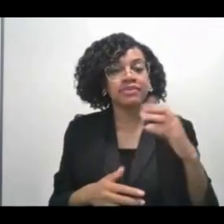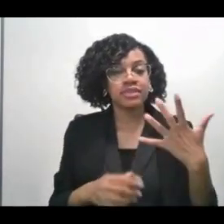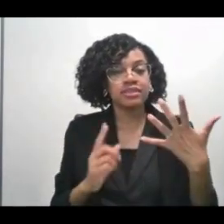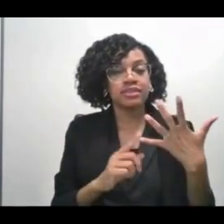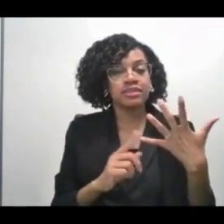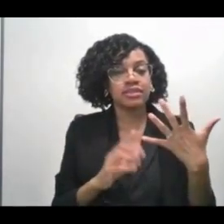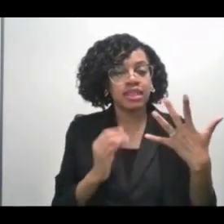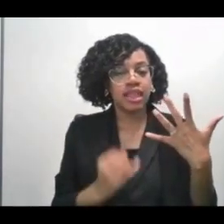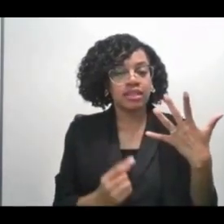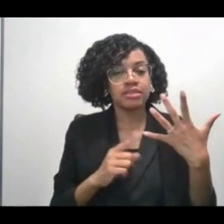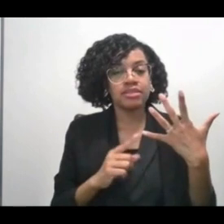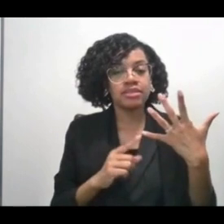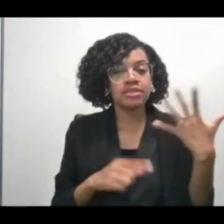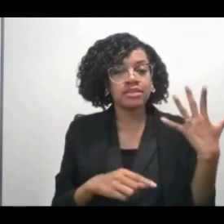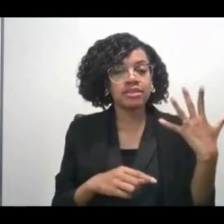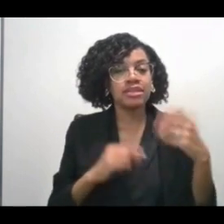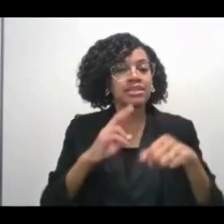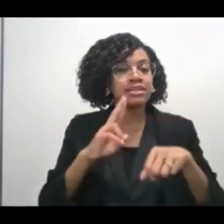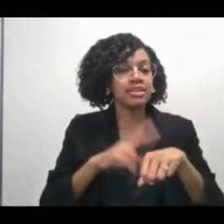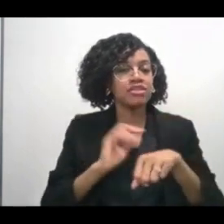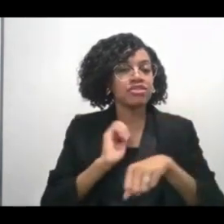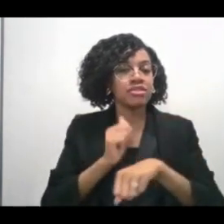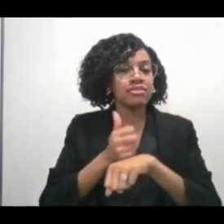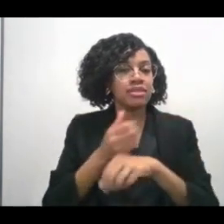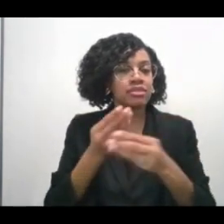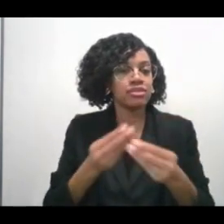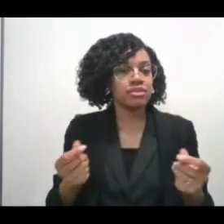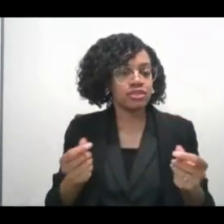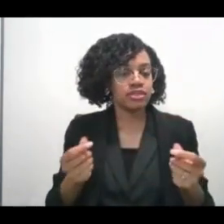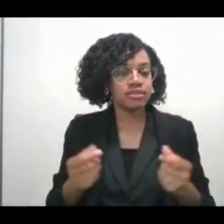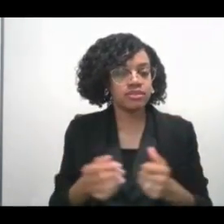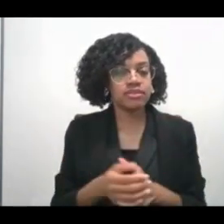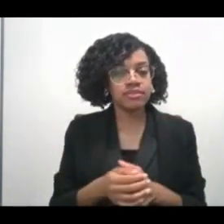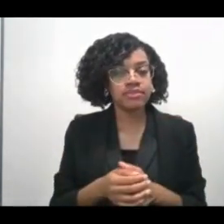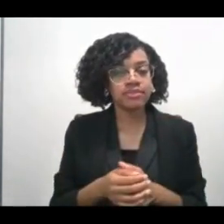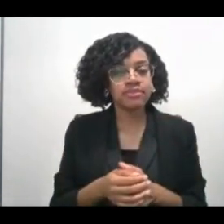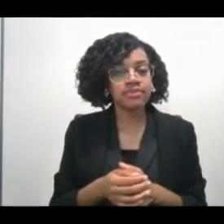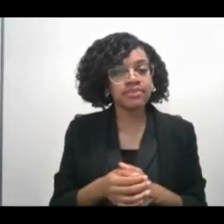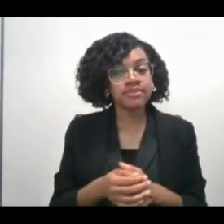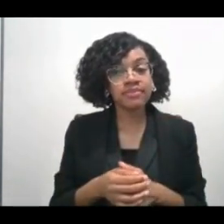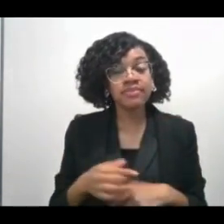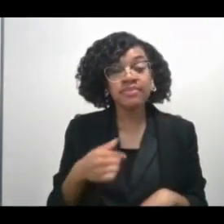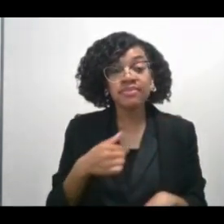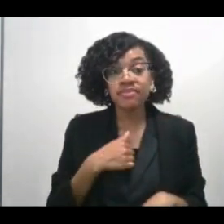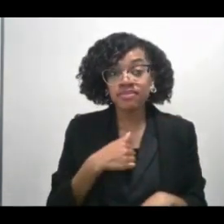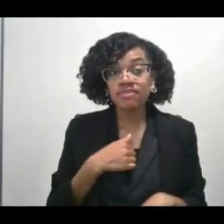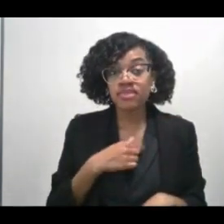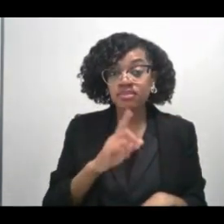based solutions. So uncertain these resources can help you